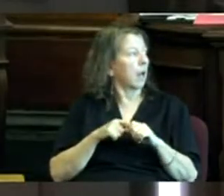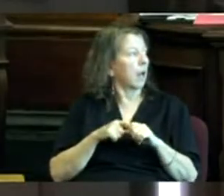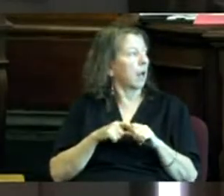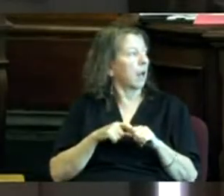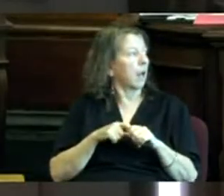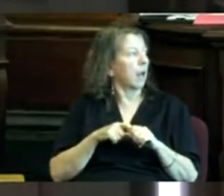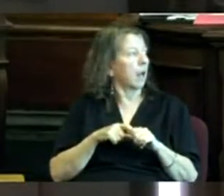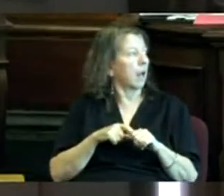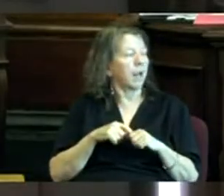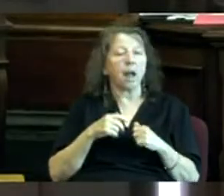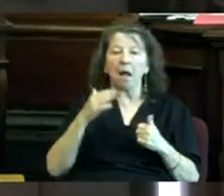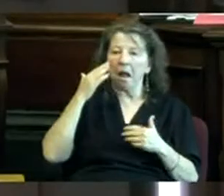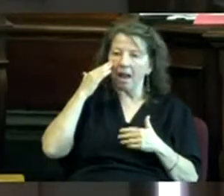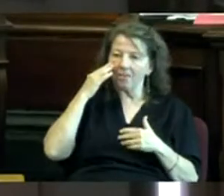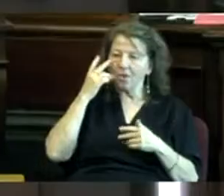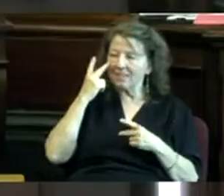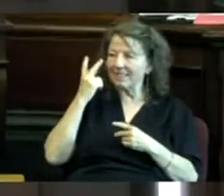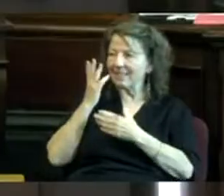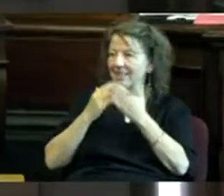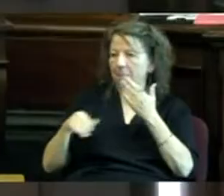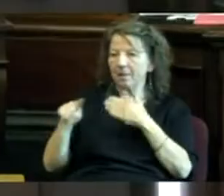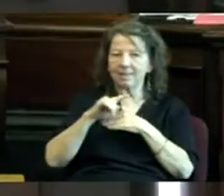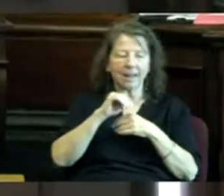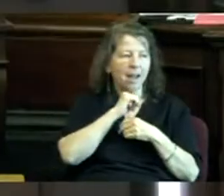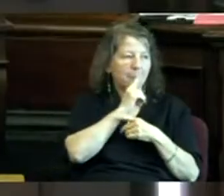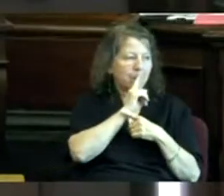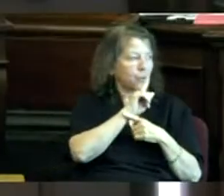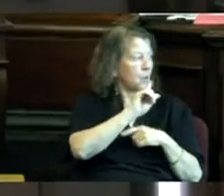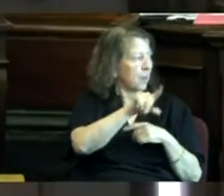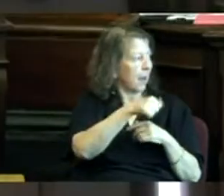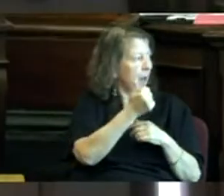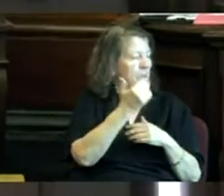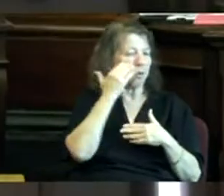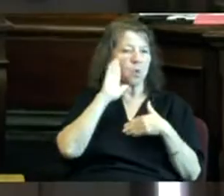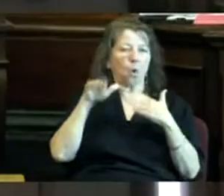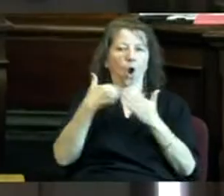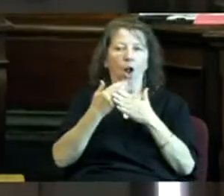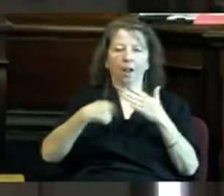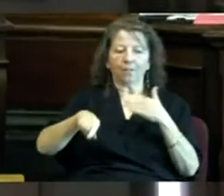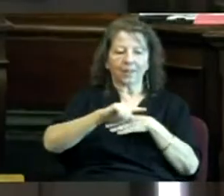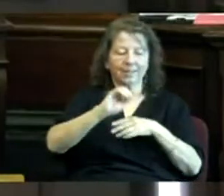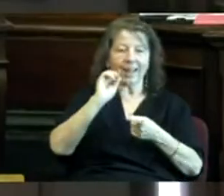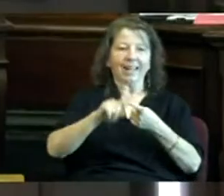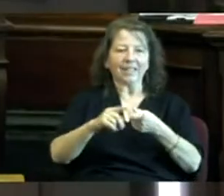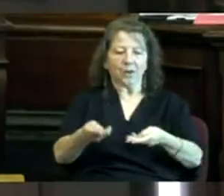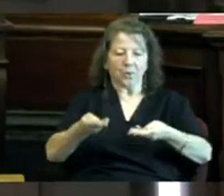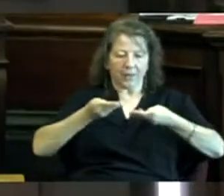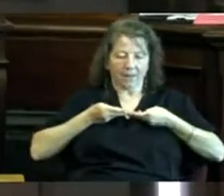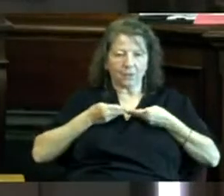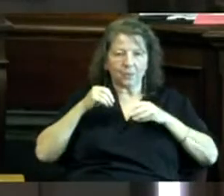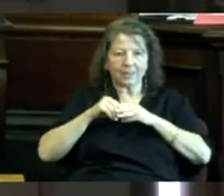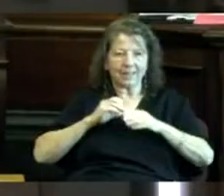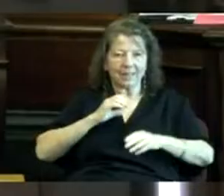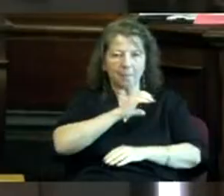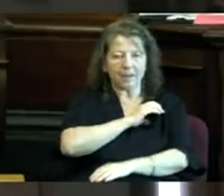diverse to cover a wide range of subjects. I, I didn't know or see about any of these, and I'm